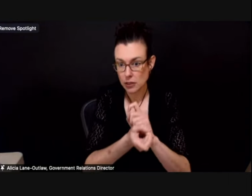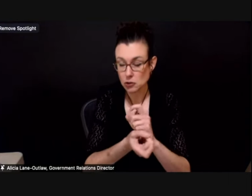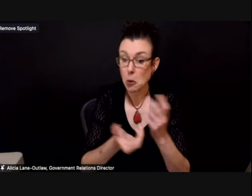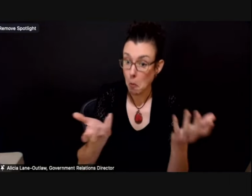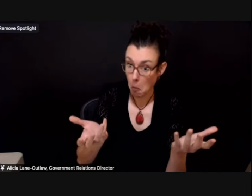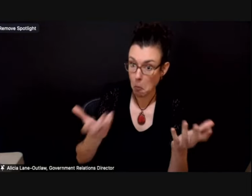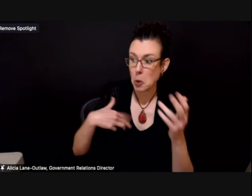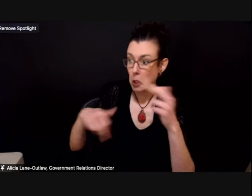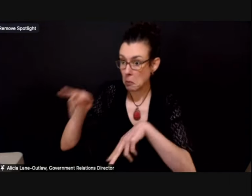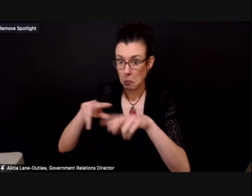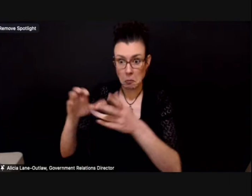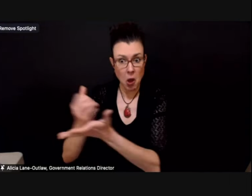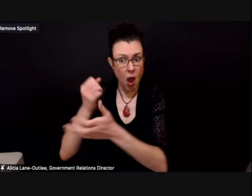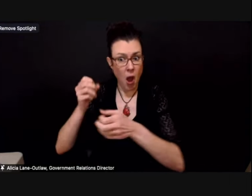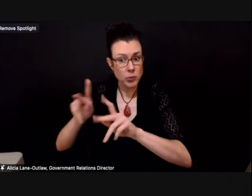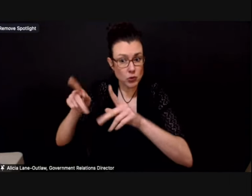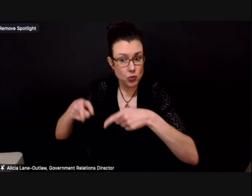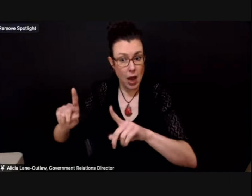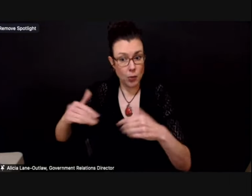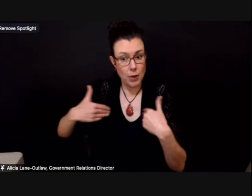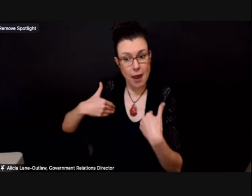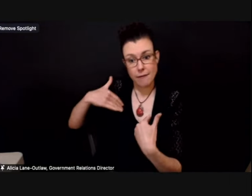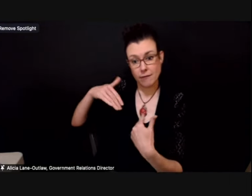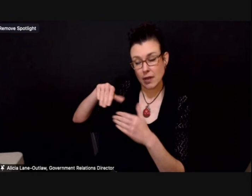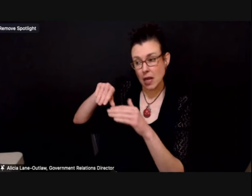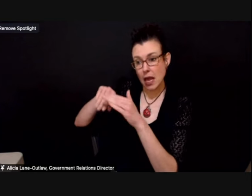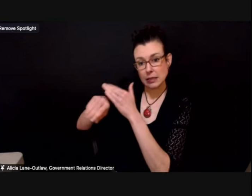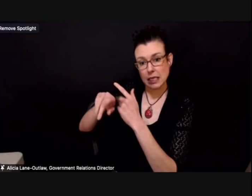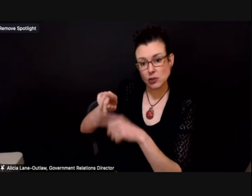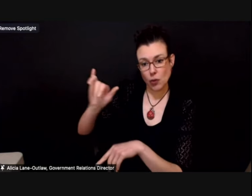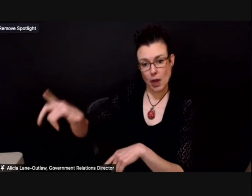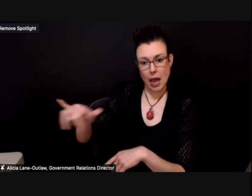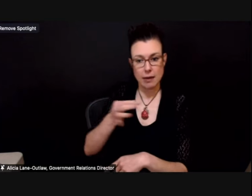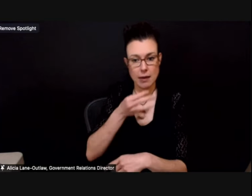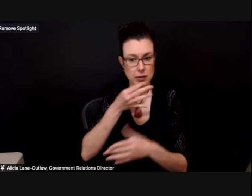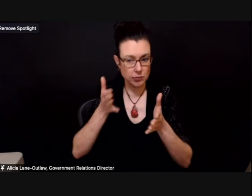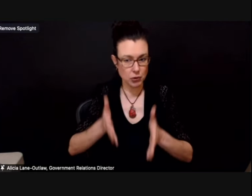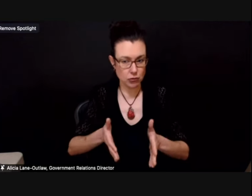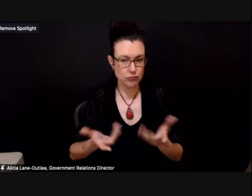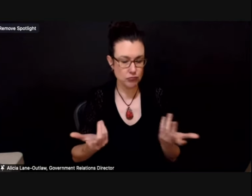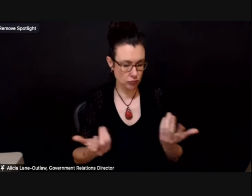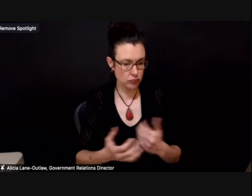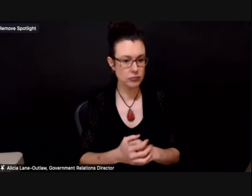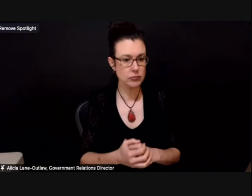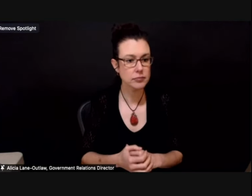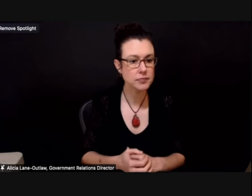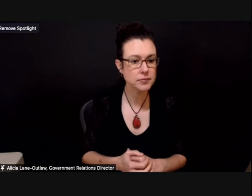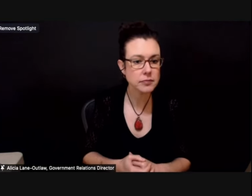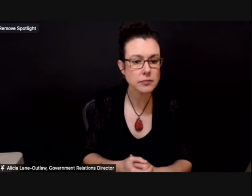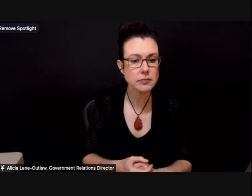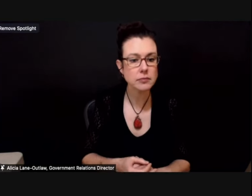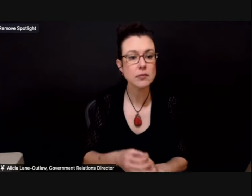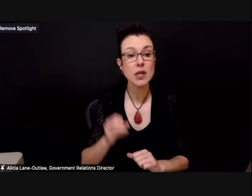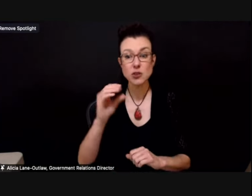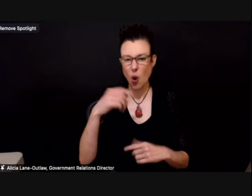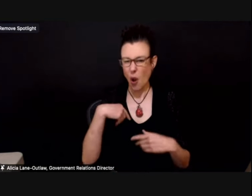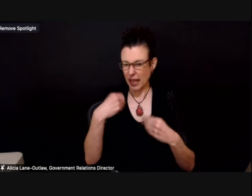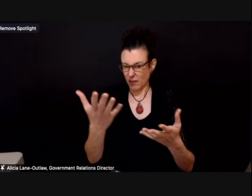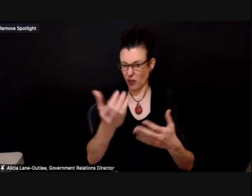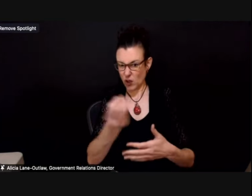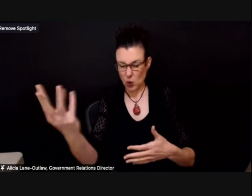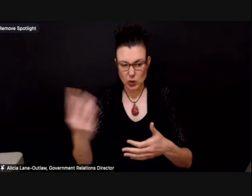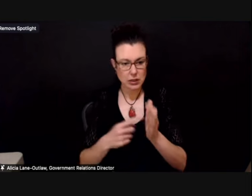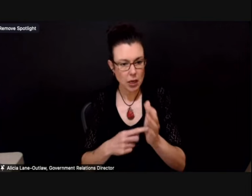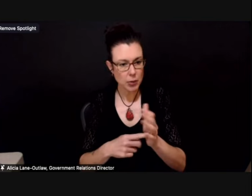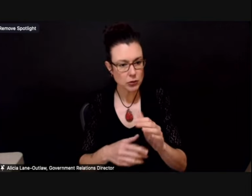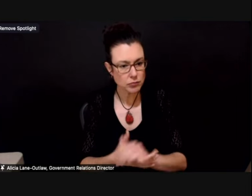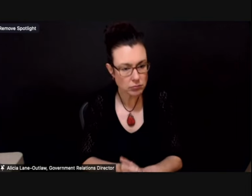I assess if we should grab the opportunity to work with these experts. Here are a few examples.